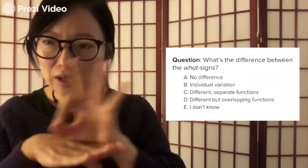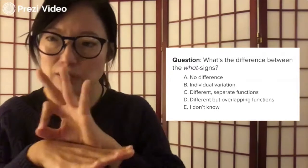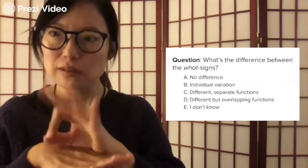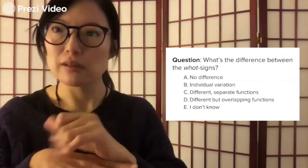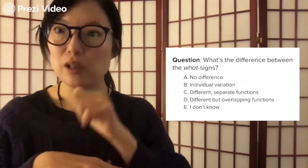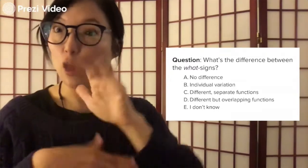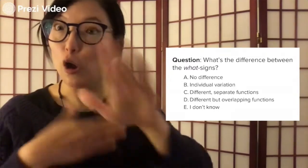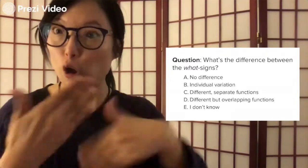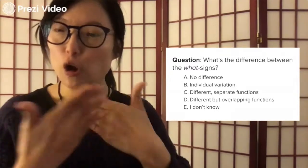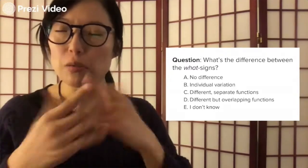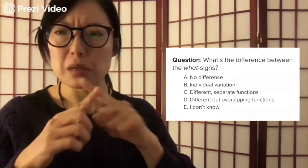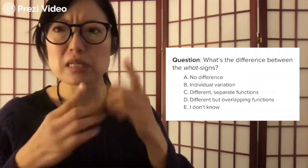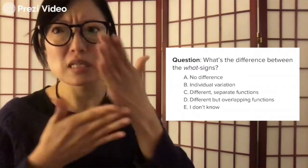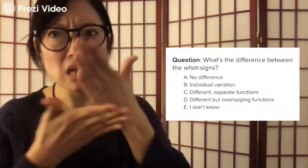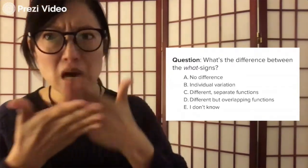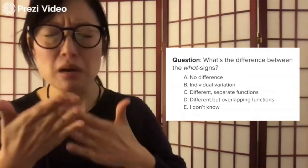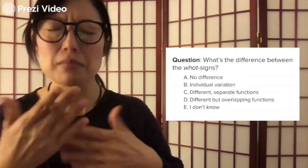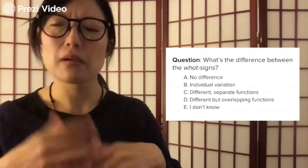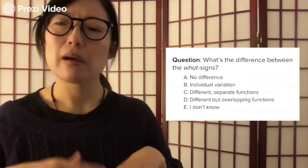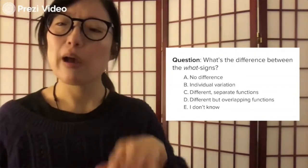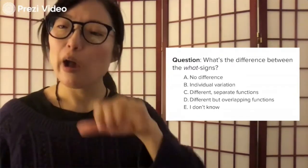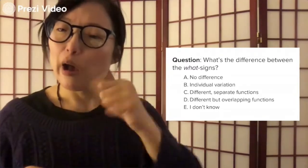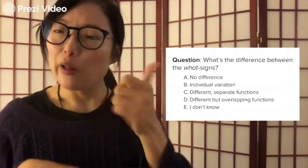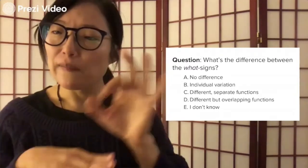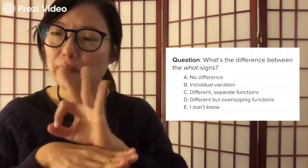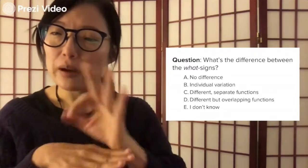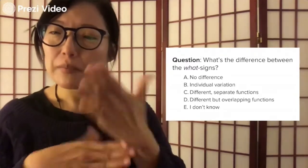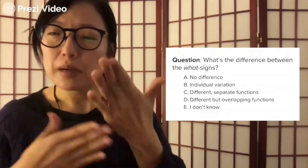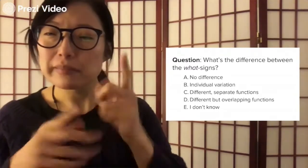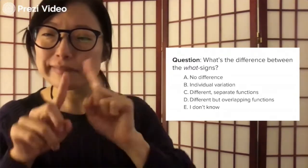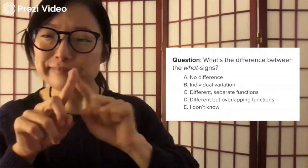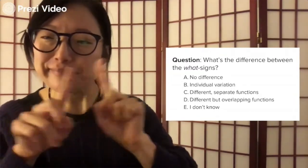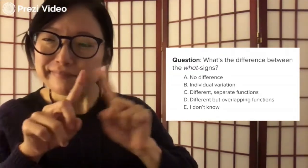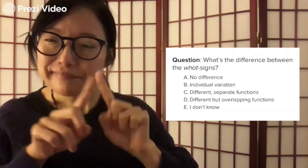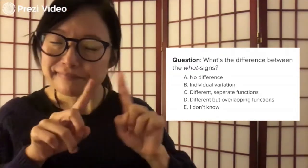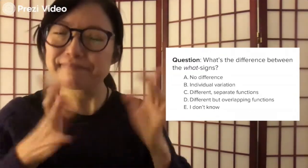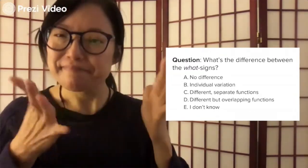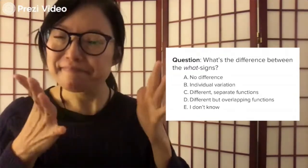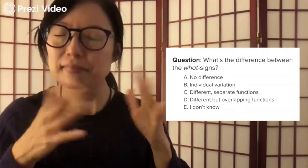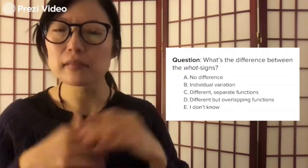functions overlap, not all, but some. And so they differ from